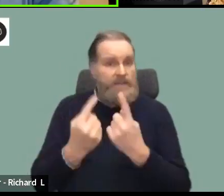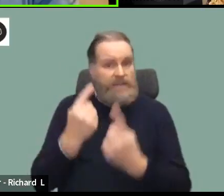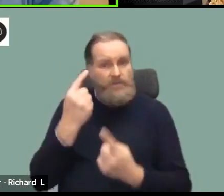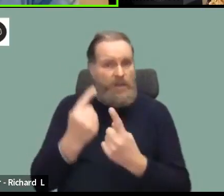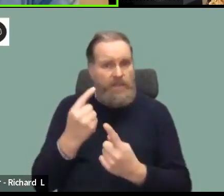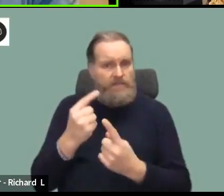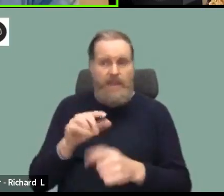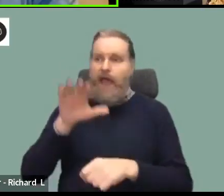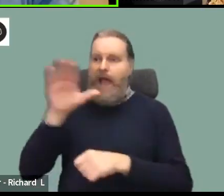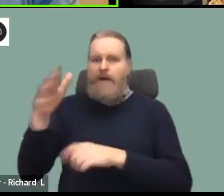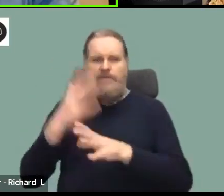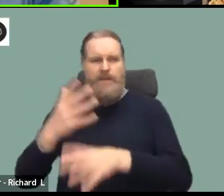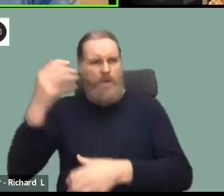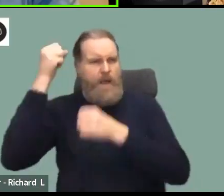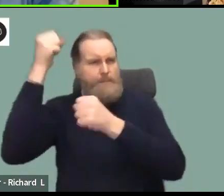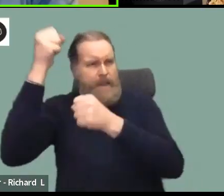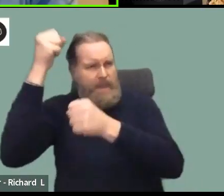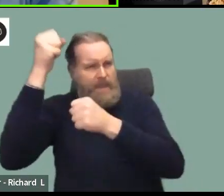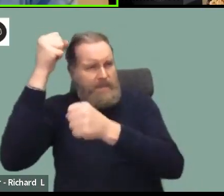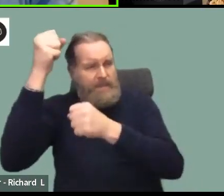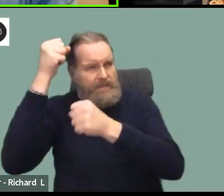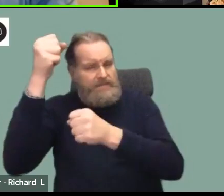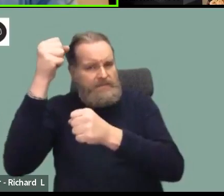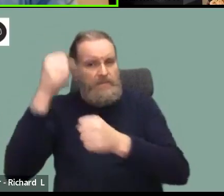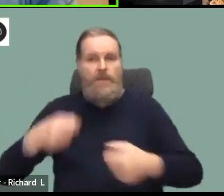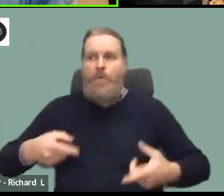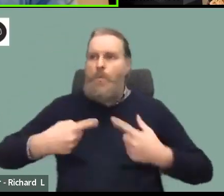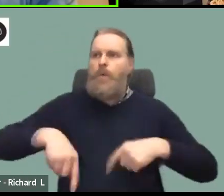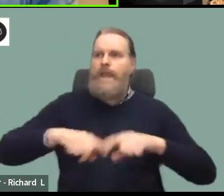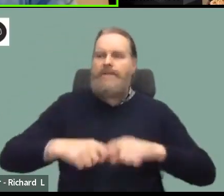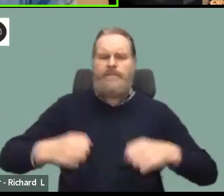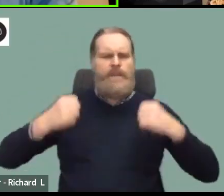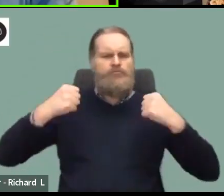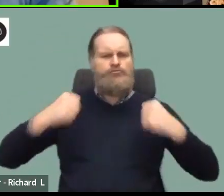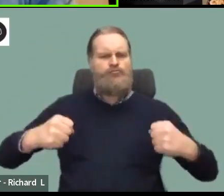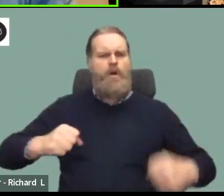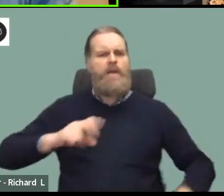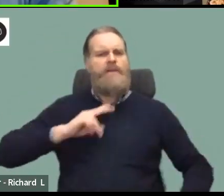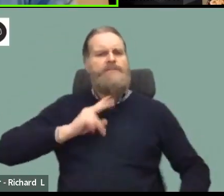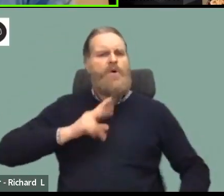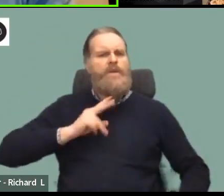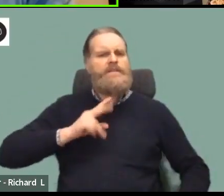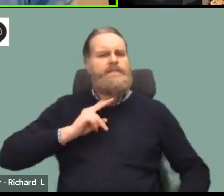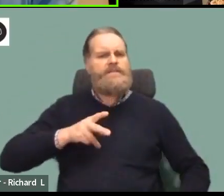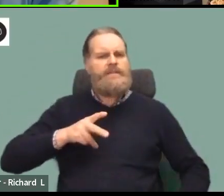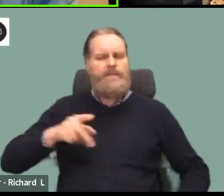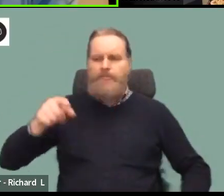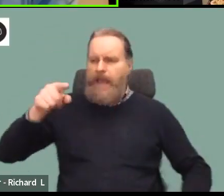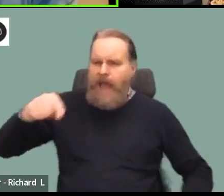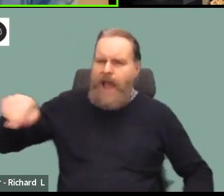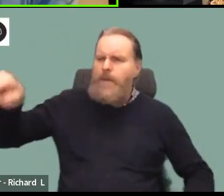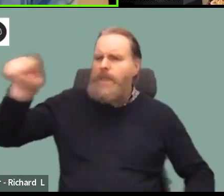attending picket lines. And what we need to be here now I hope is, is I hope is, is a is a voice. e for those members who don't under